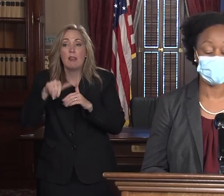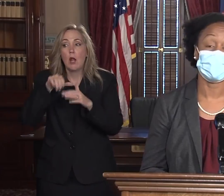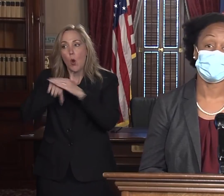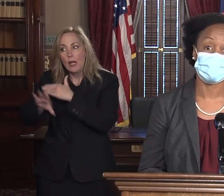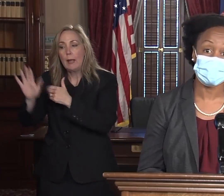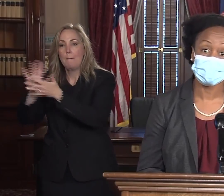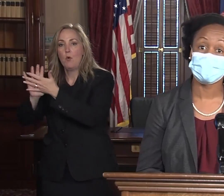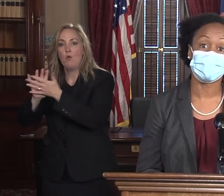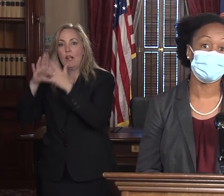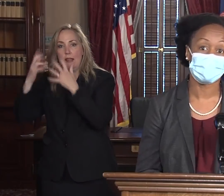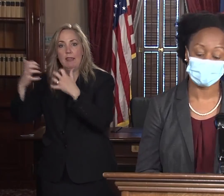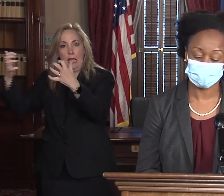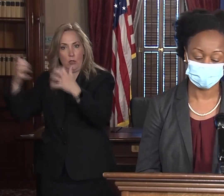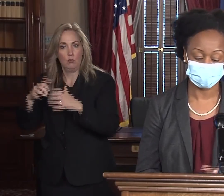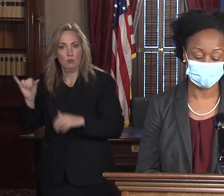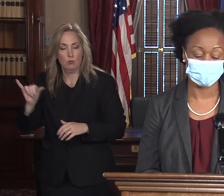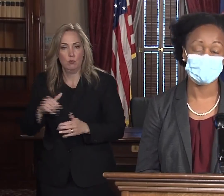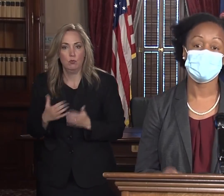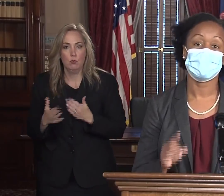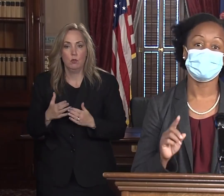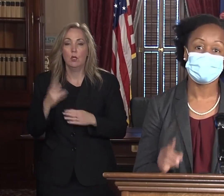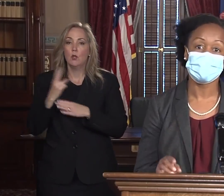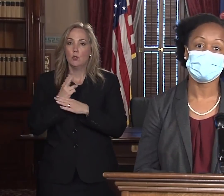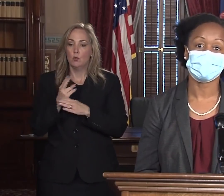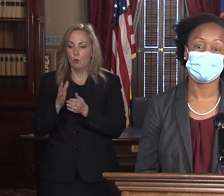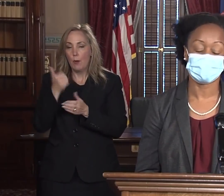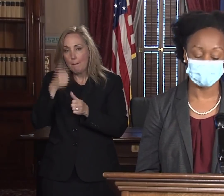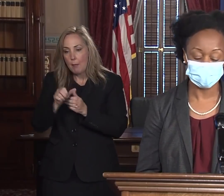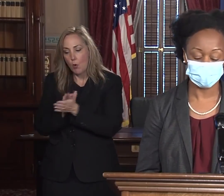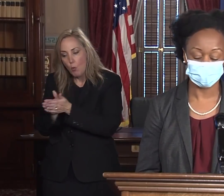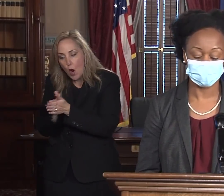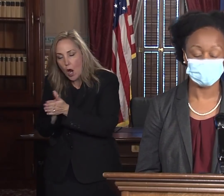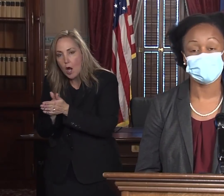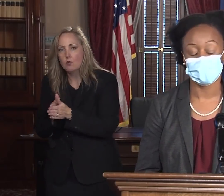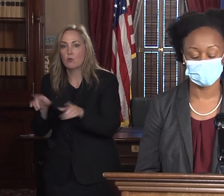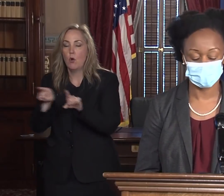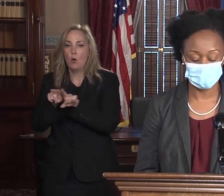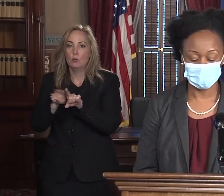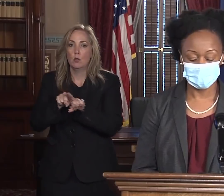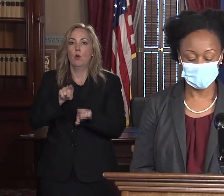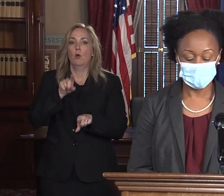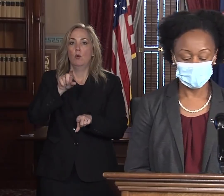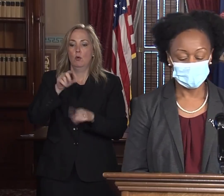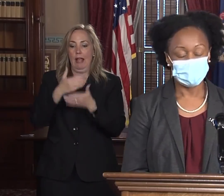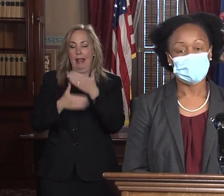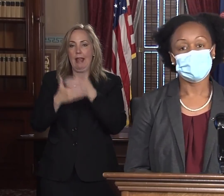ONE AT HOME, STRONGLY CONSIDER RENTING ONE AT HOME. WASH YOUR HANDS FREQUENTLY OR